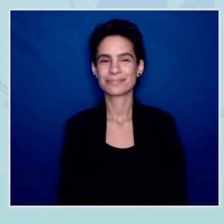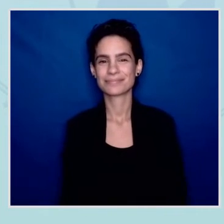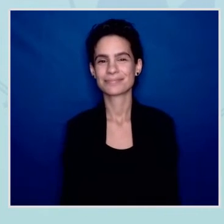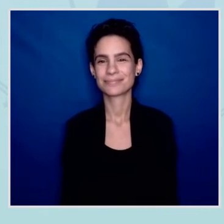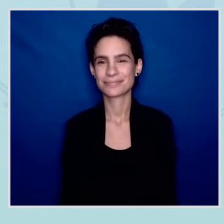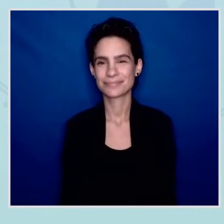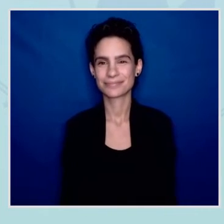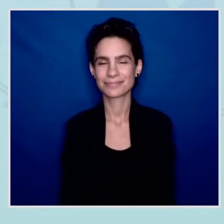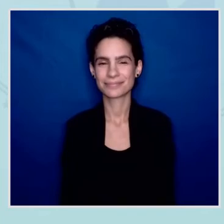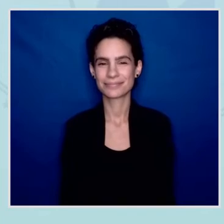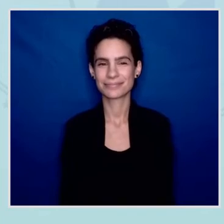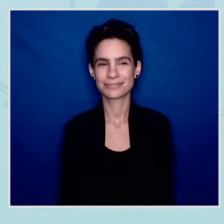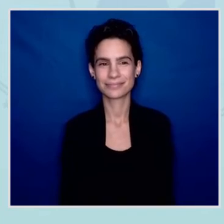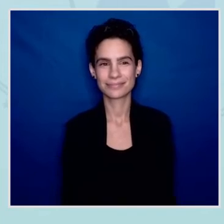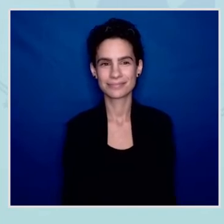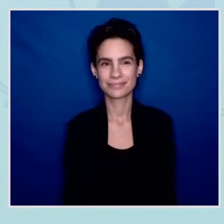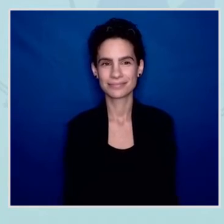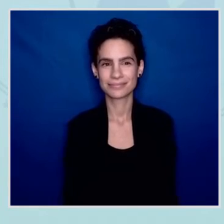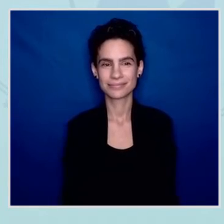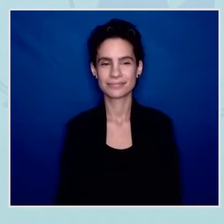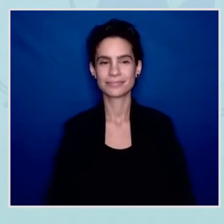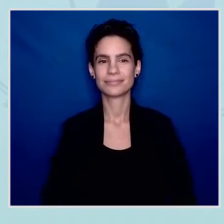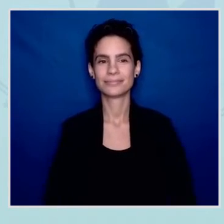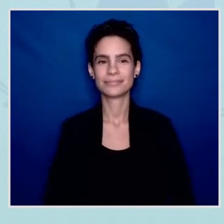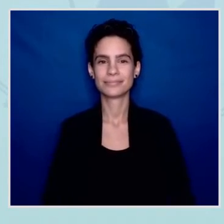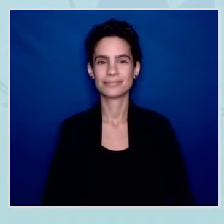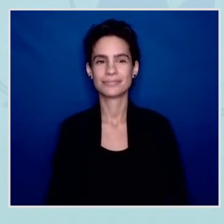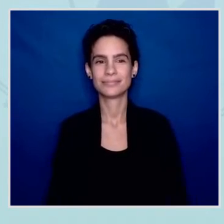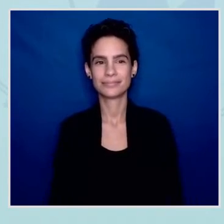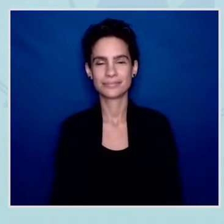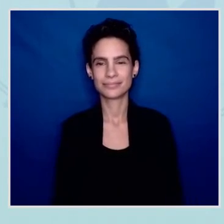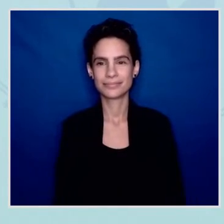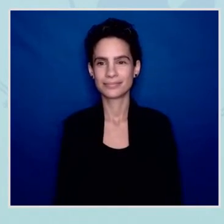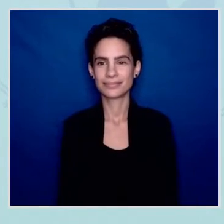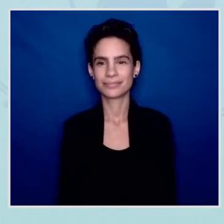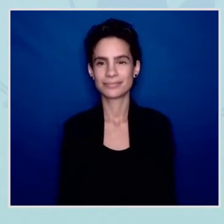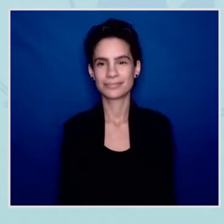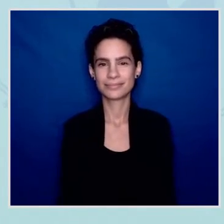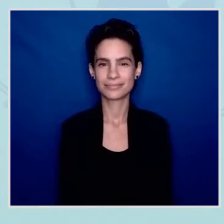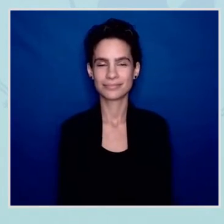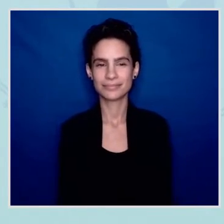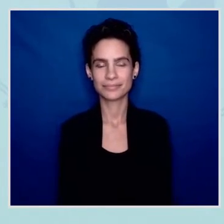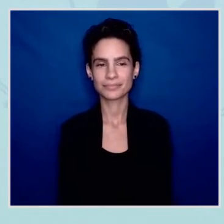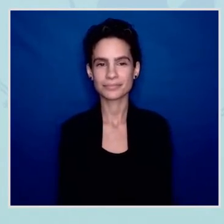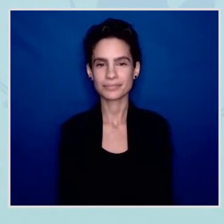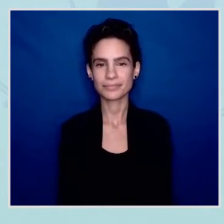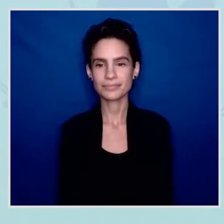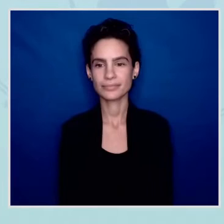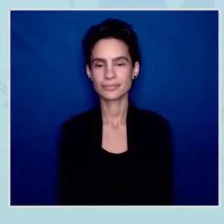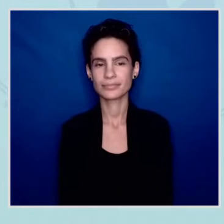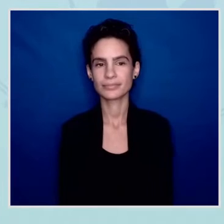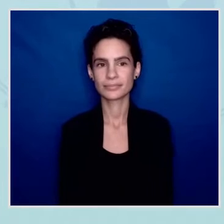THANK YOU ONCE AGAIN FOR THIS INCREDIBLE HONOR, GOD BLESS THE AMERICAN WORKER AND MAY GOD BLESS THE UNITED STATES OF AMERICA.